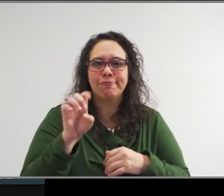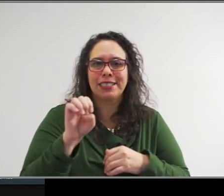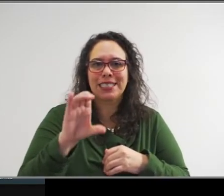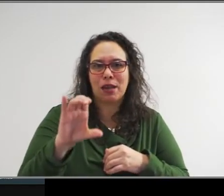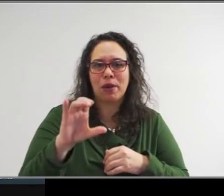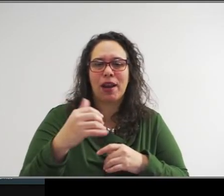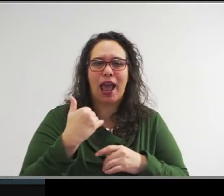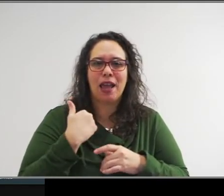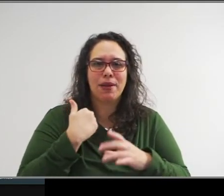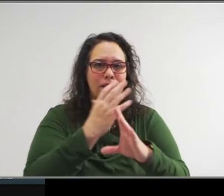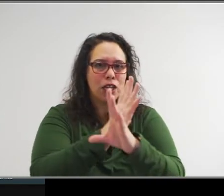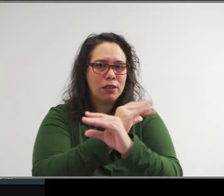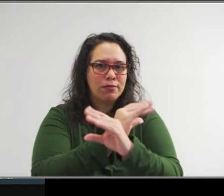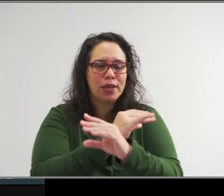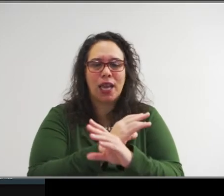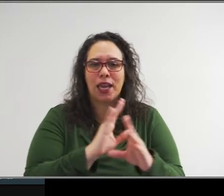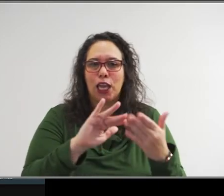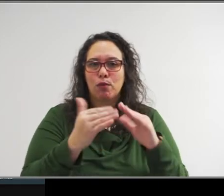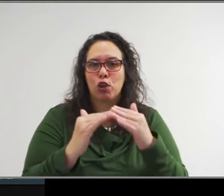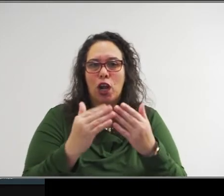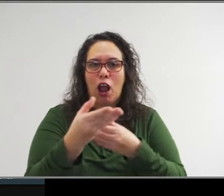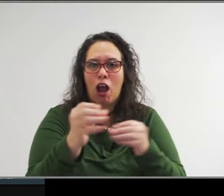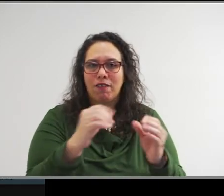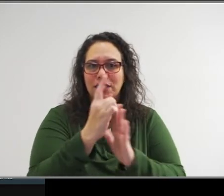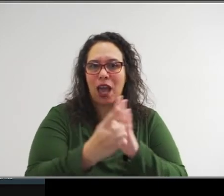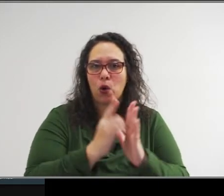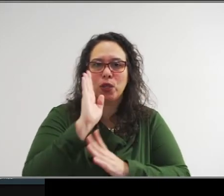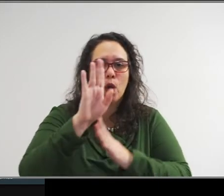virtual community office hours I'll start those up again